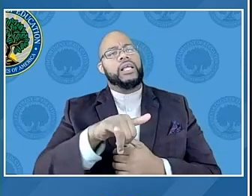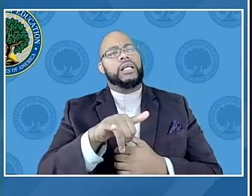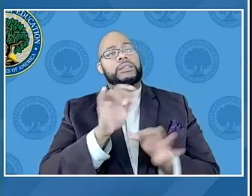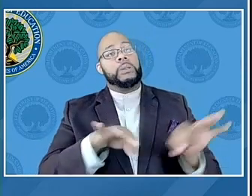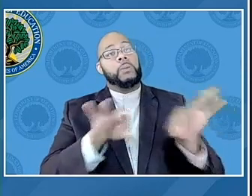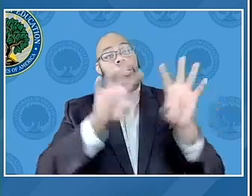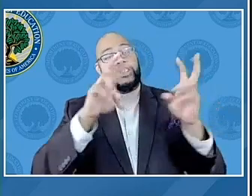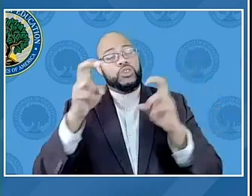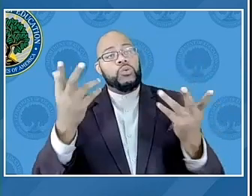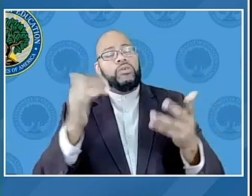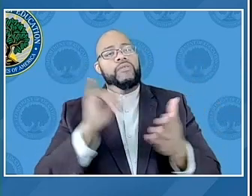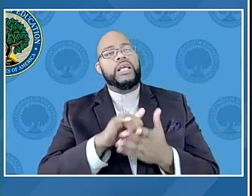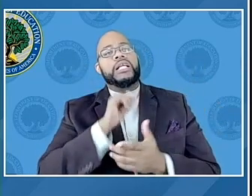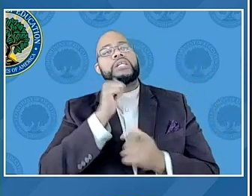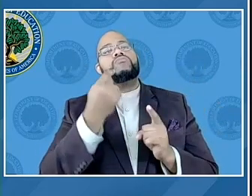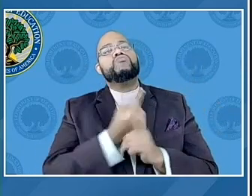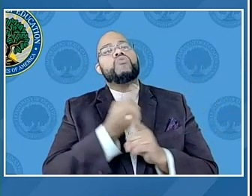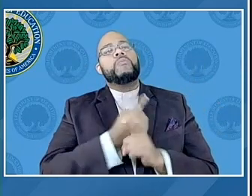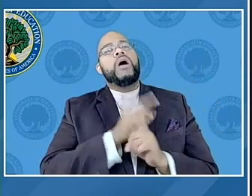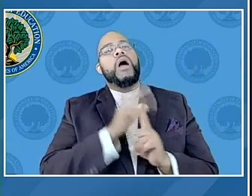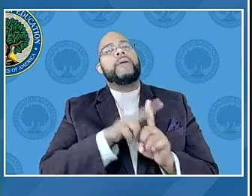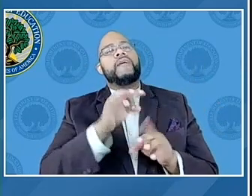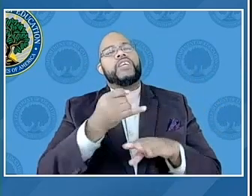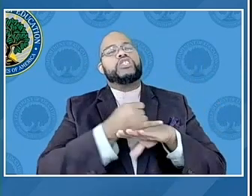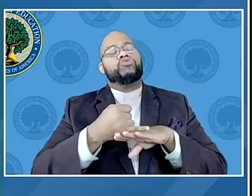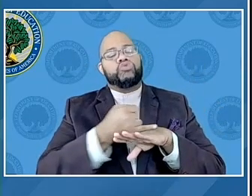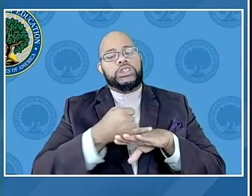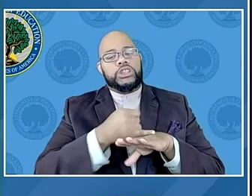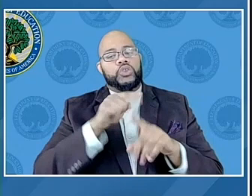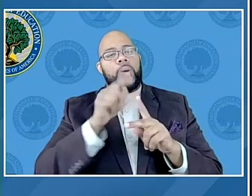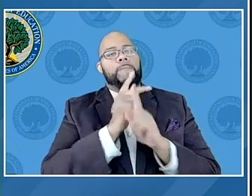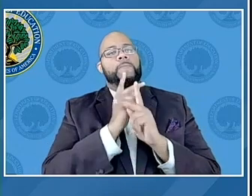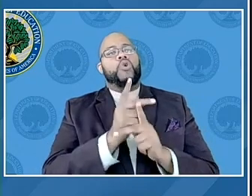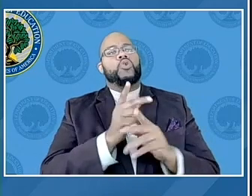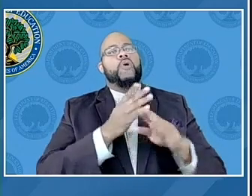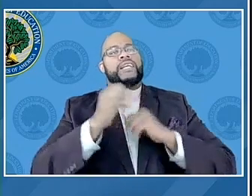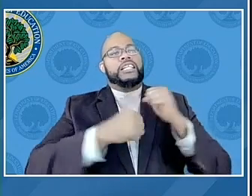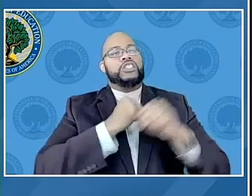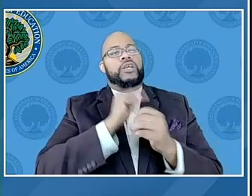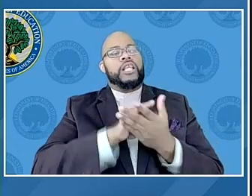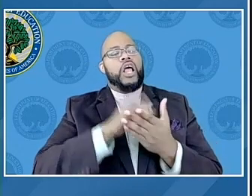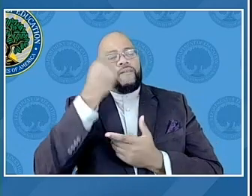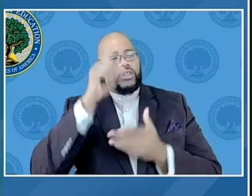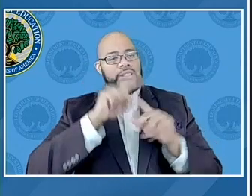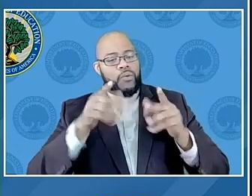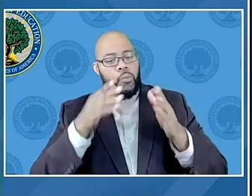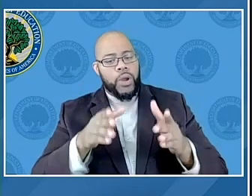inappropriate application of interest to borrowers over the years who have looked for ways and guidance from the Government